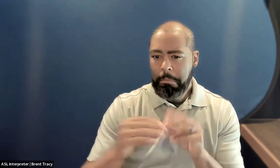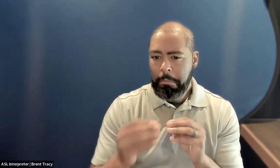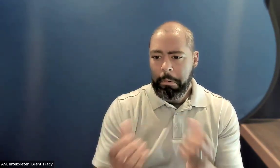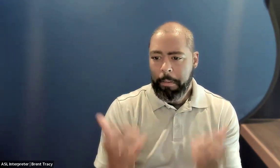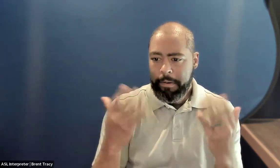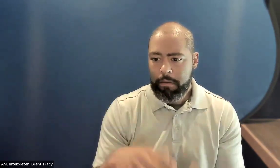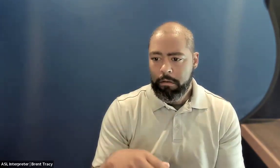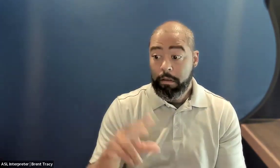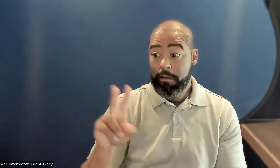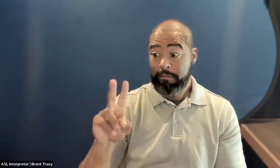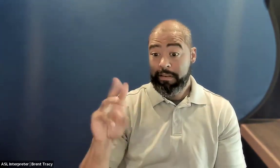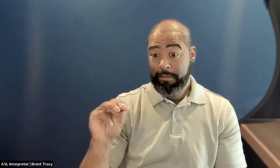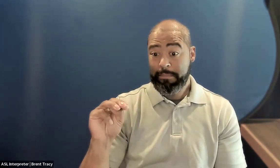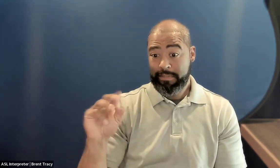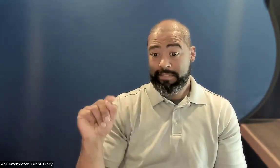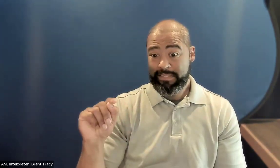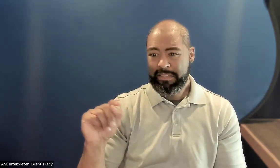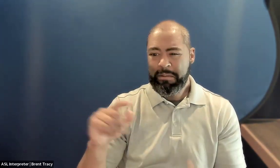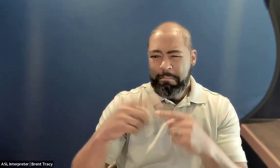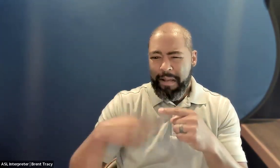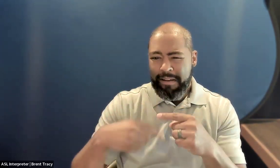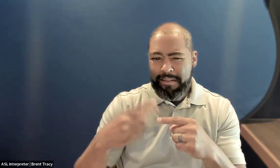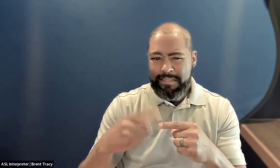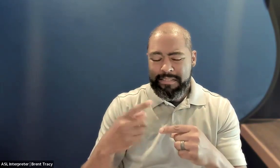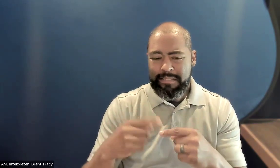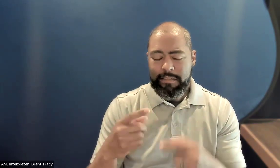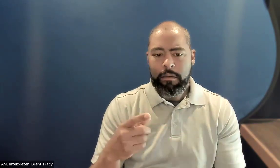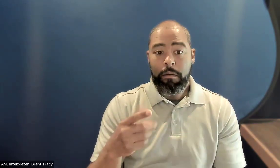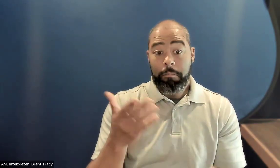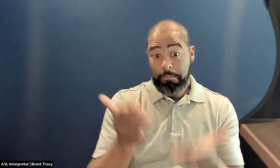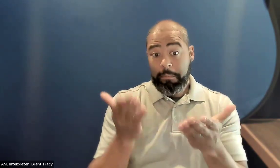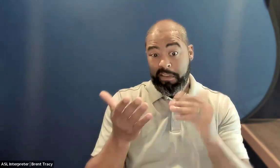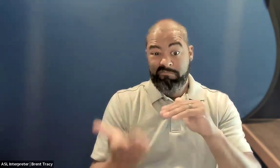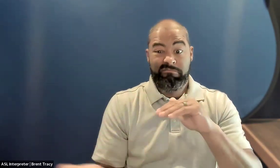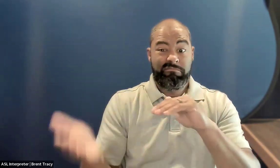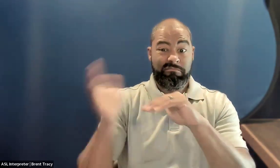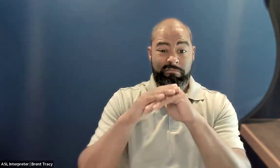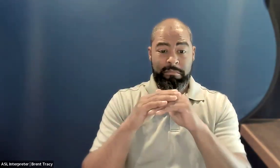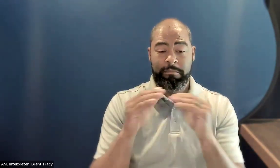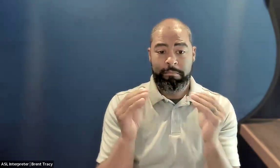However, the CECP indicates that a reduction on in VMT on a per